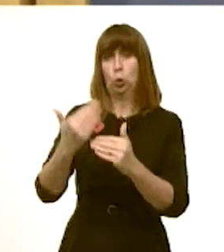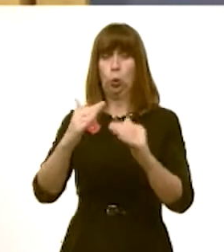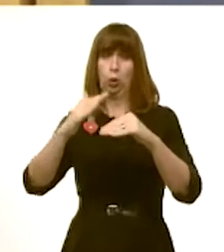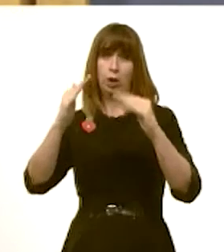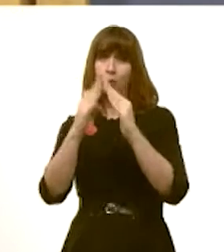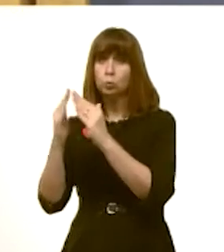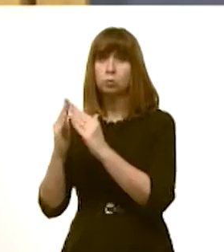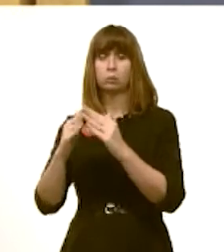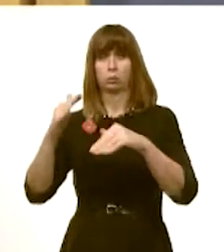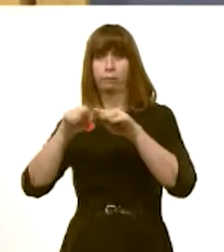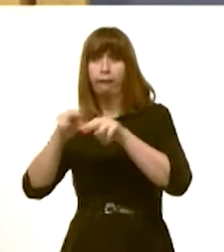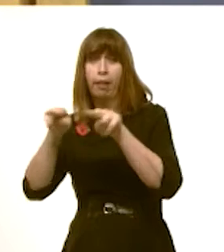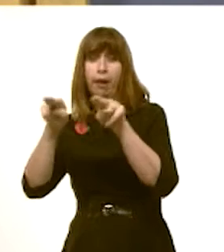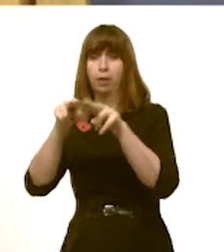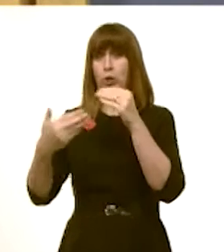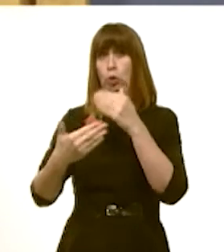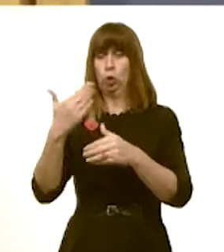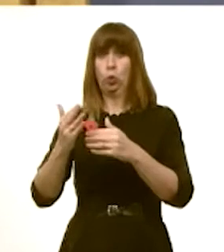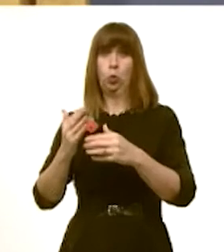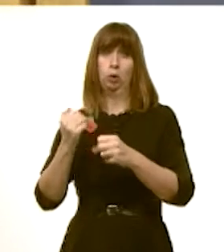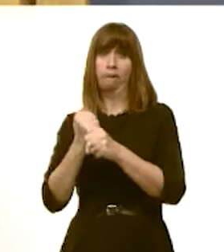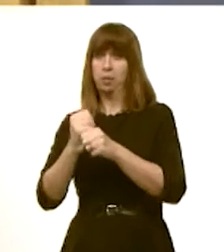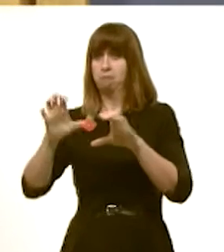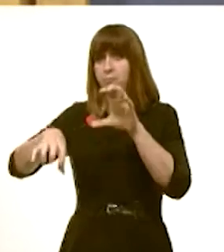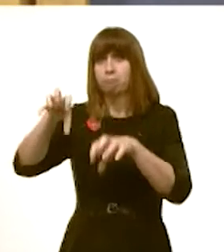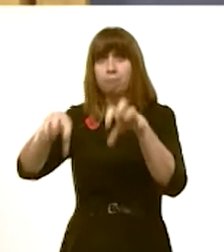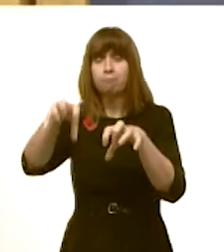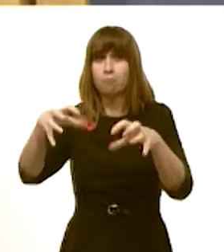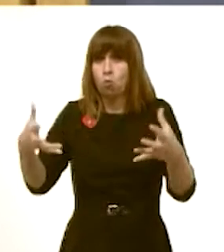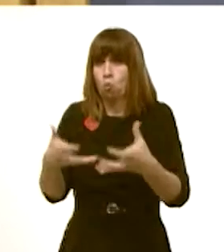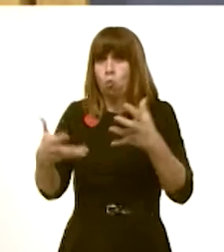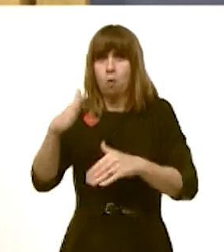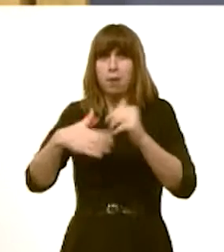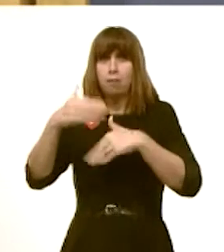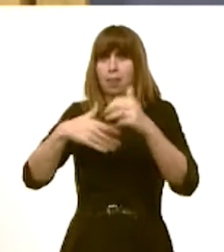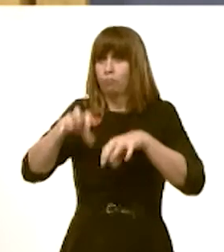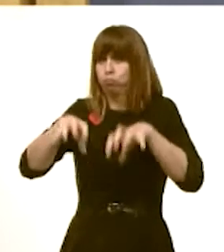public services, sited in the city centre, as well as much other associated development.